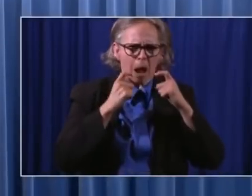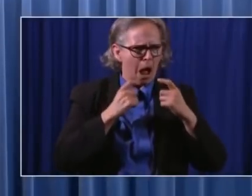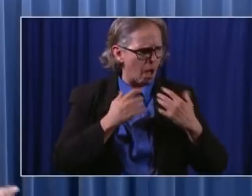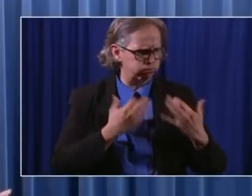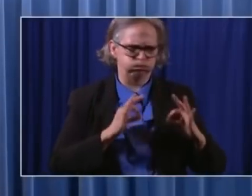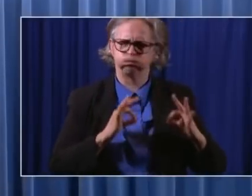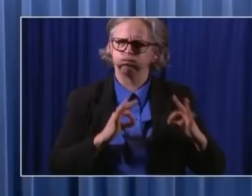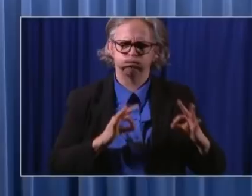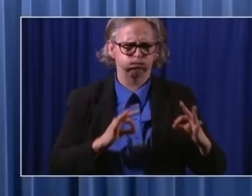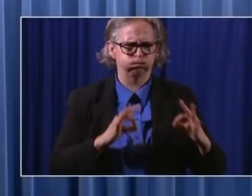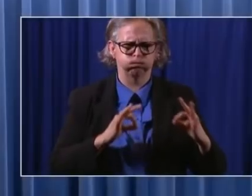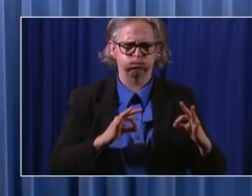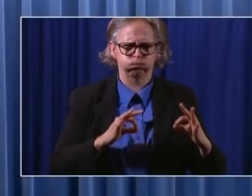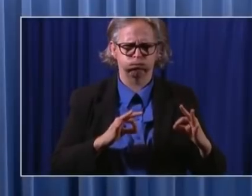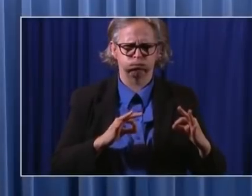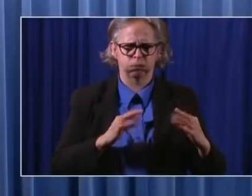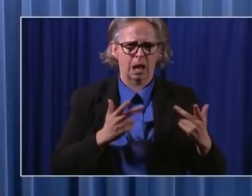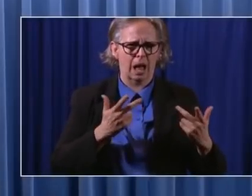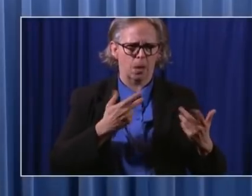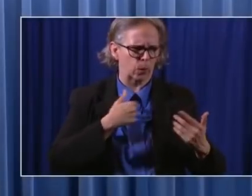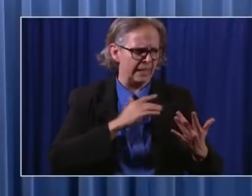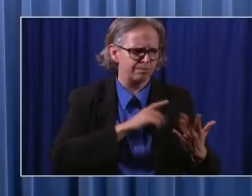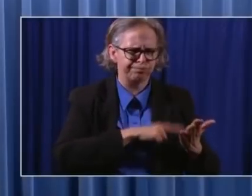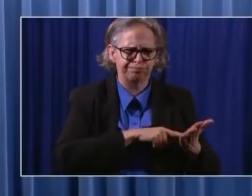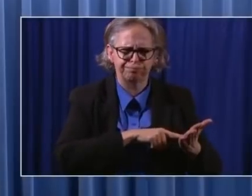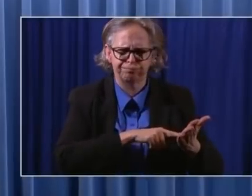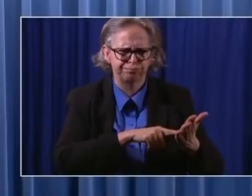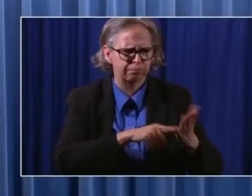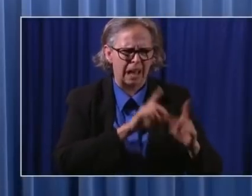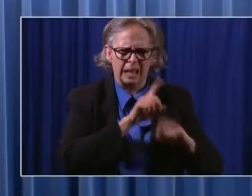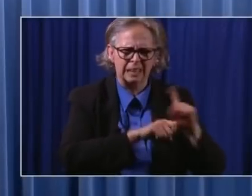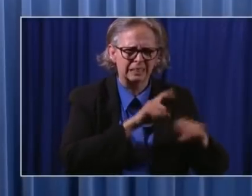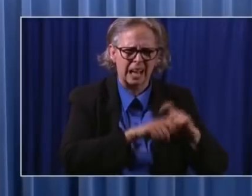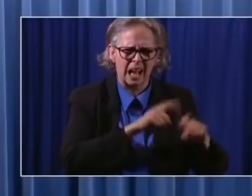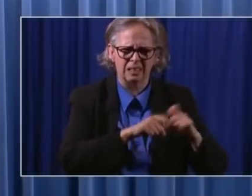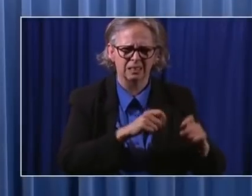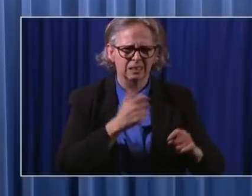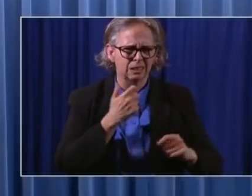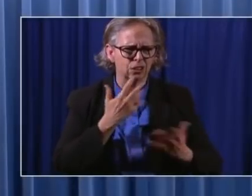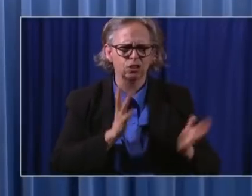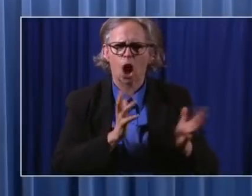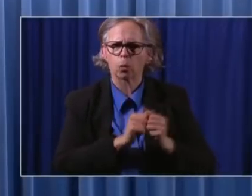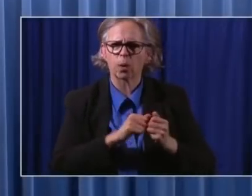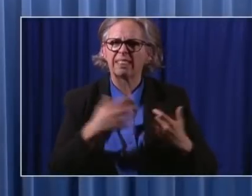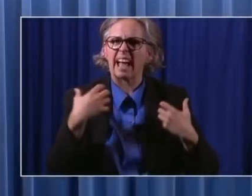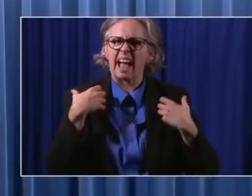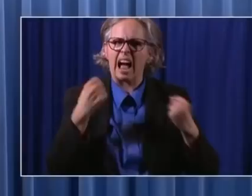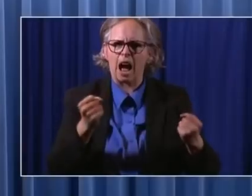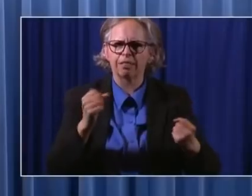A MOMENT ABOUT HAMILTON COUNTY. MORE PEOPLE ARE WEARING MASKS, BY EVERY ACCOUNT EVERYONE I